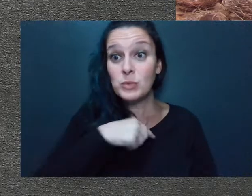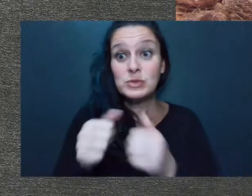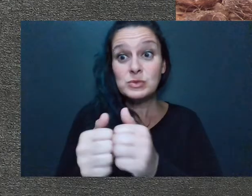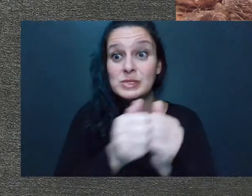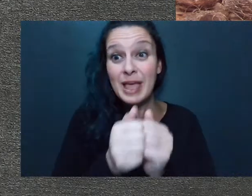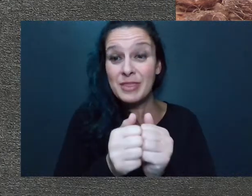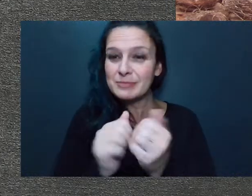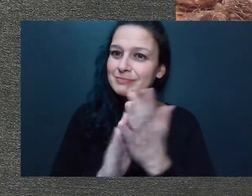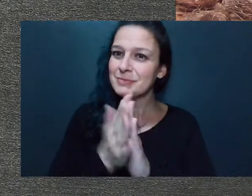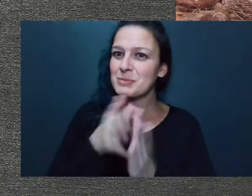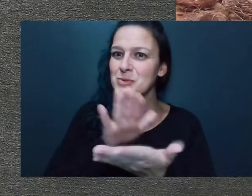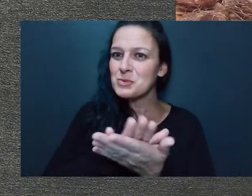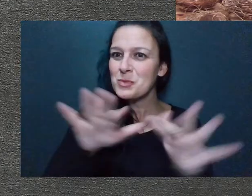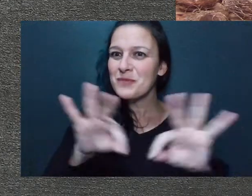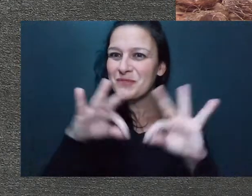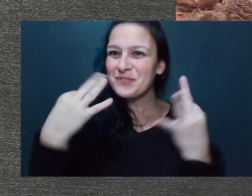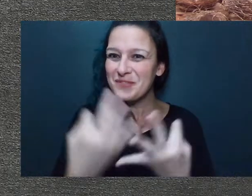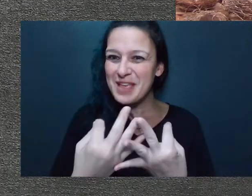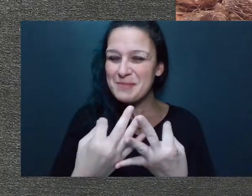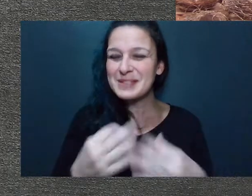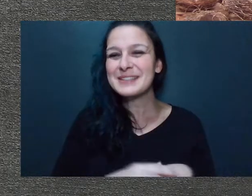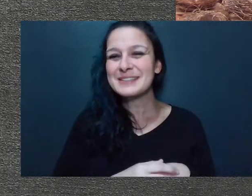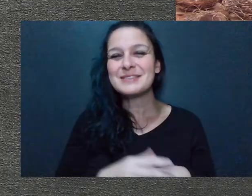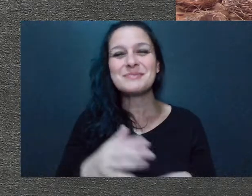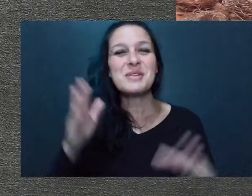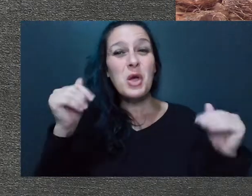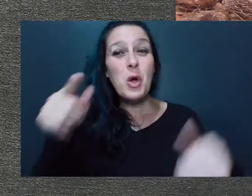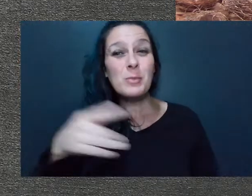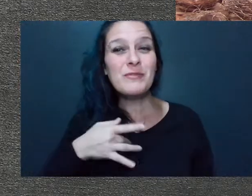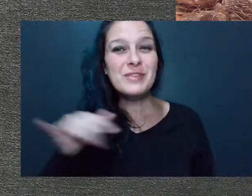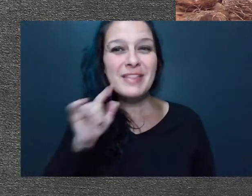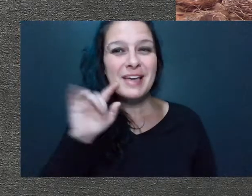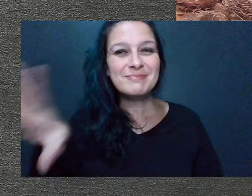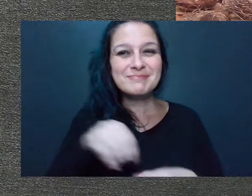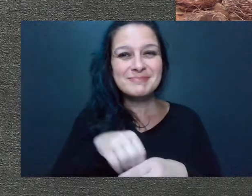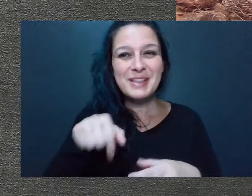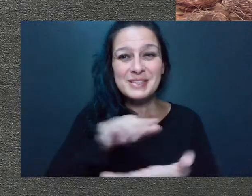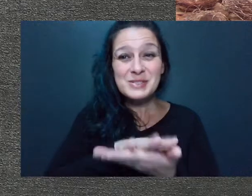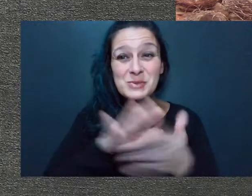we're kind of like a school family. And I hope that you feel like part of our school family today